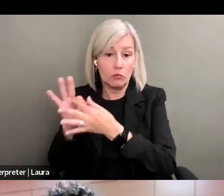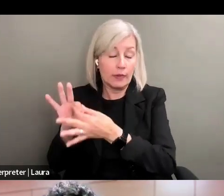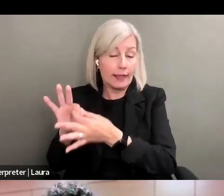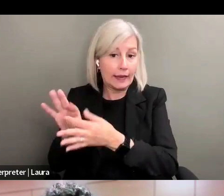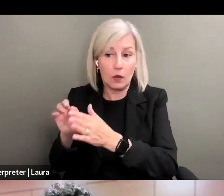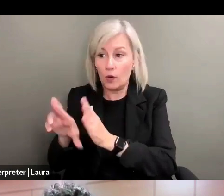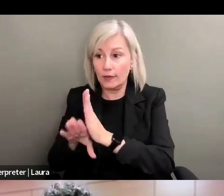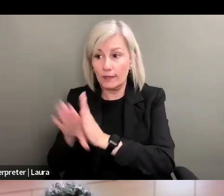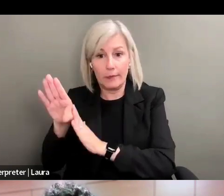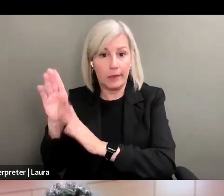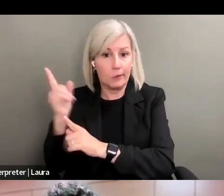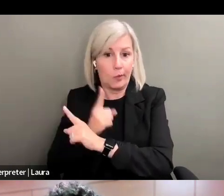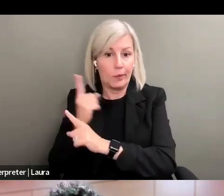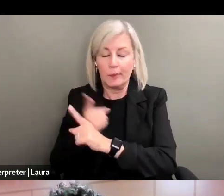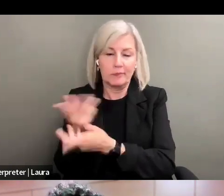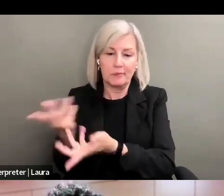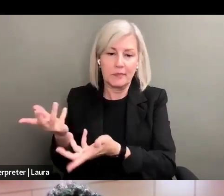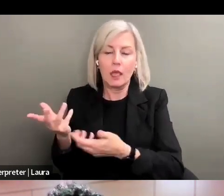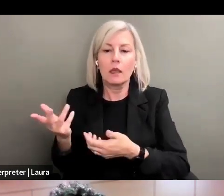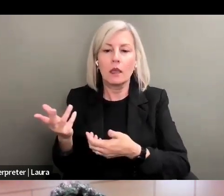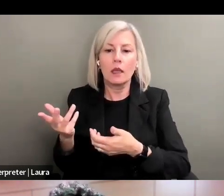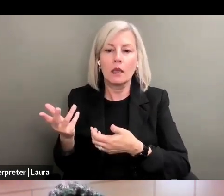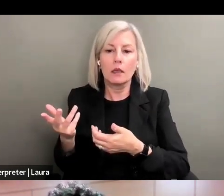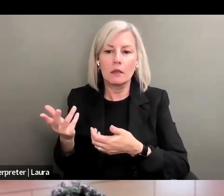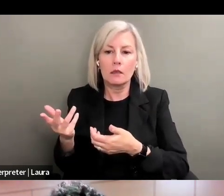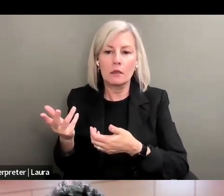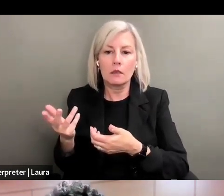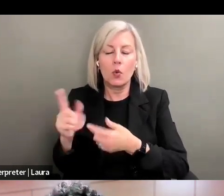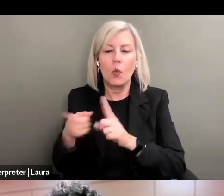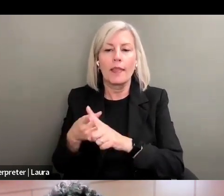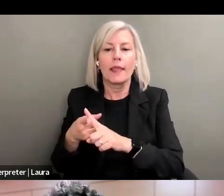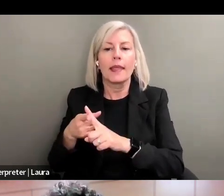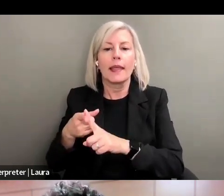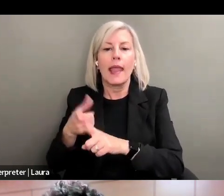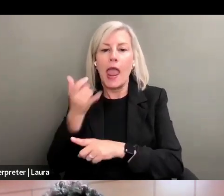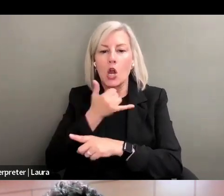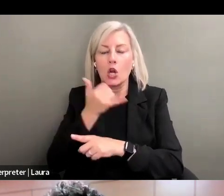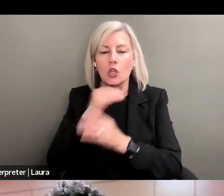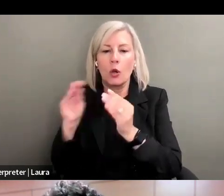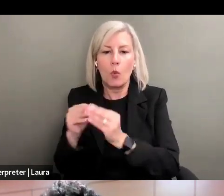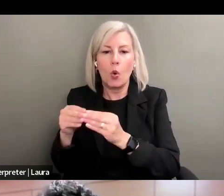It's not just I think when the errors are more random and they can't be explained